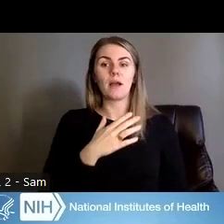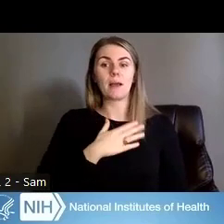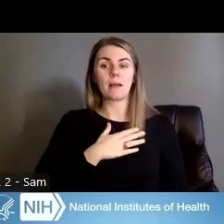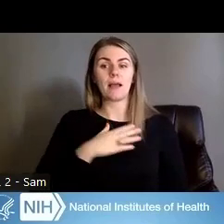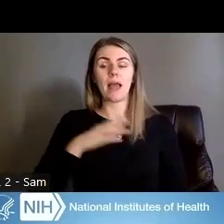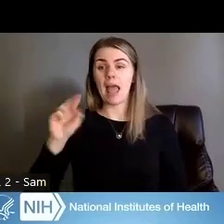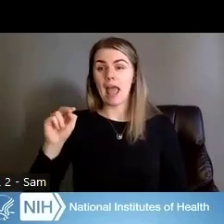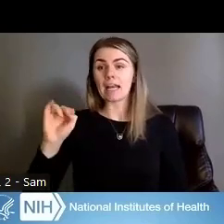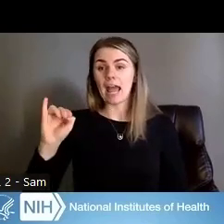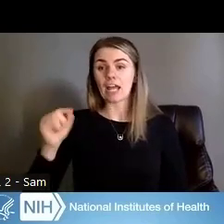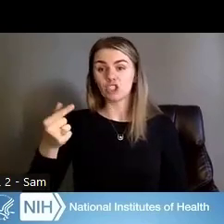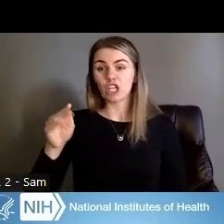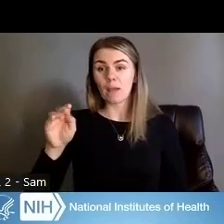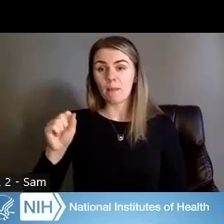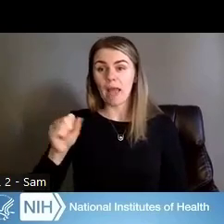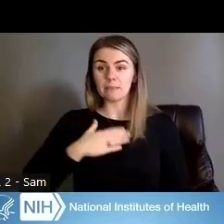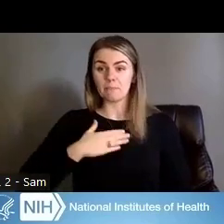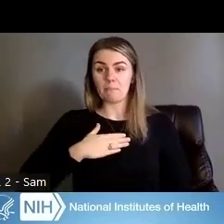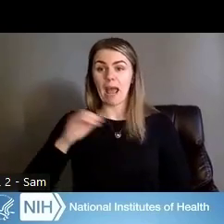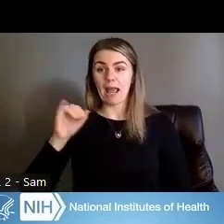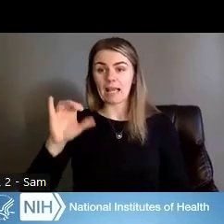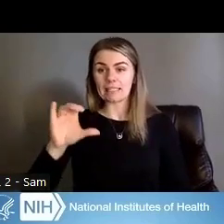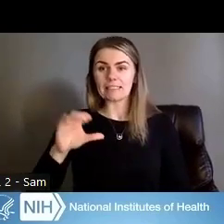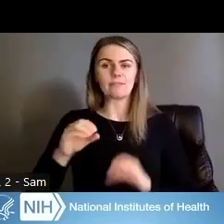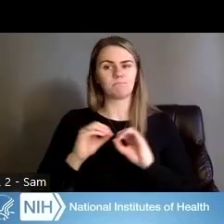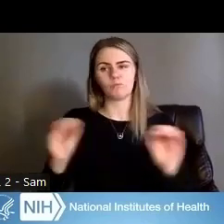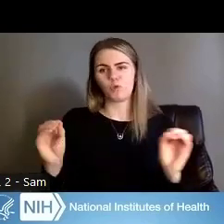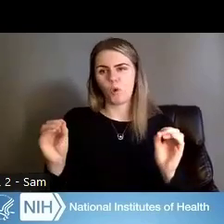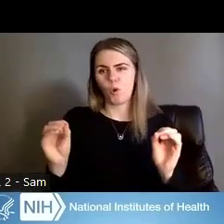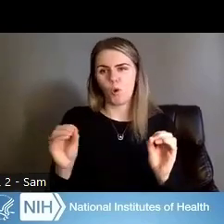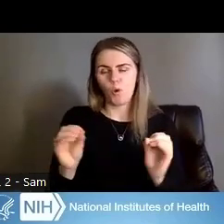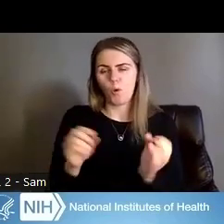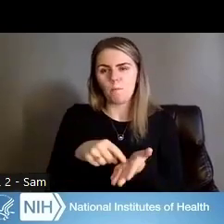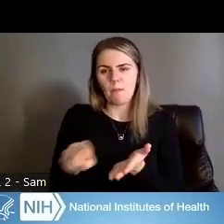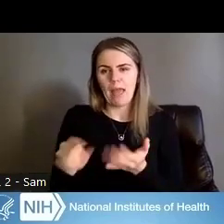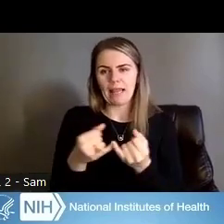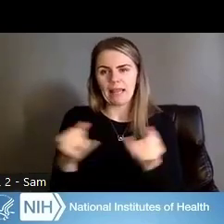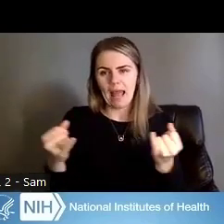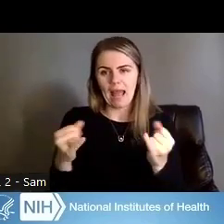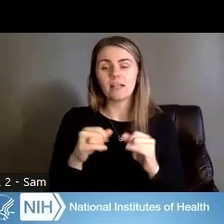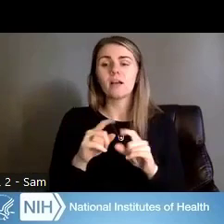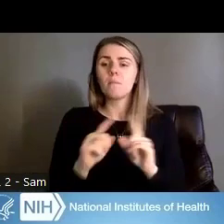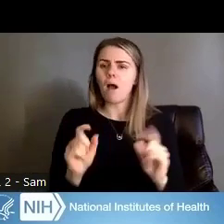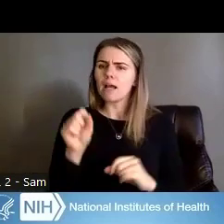But again, the idea of secondary consideration is important. A few other thoughts to be mindful of,